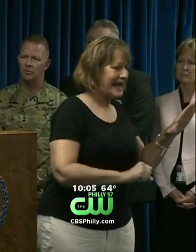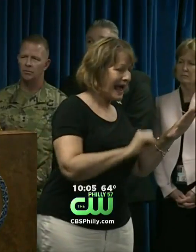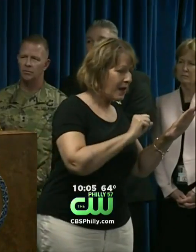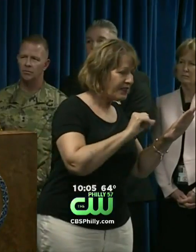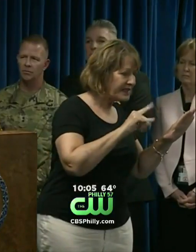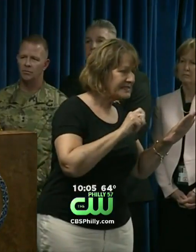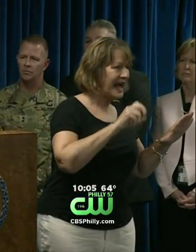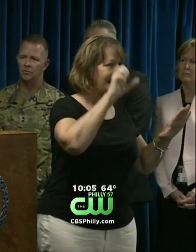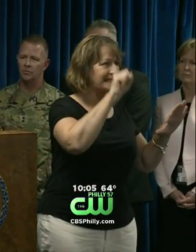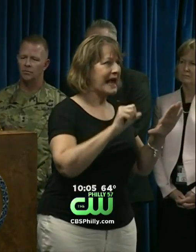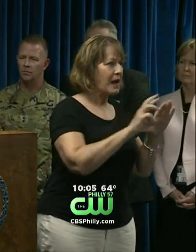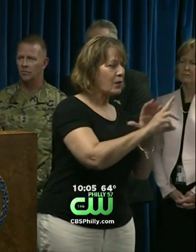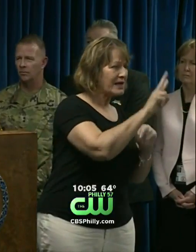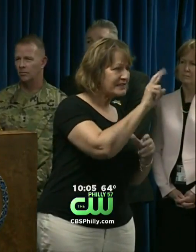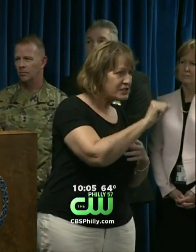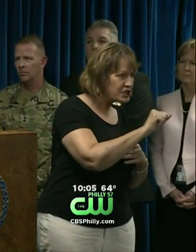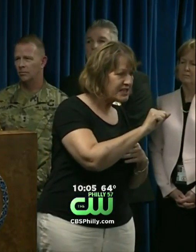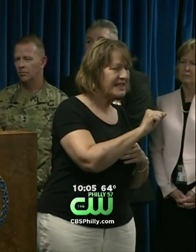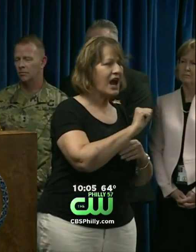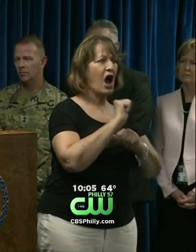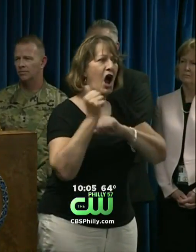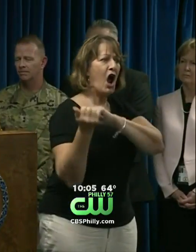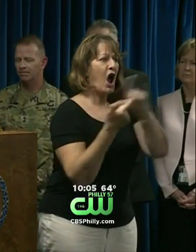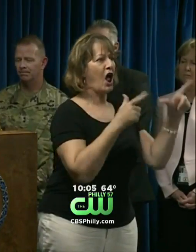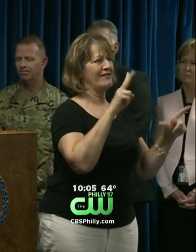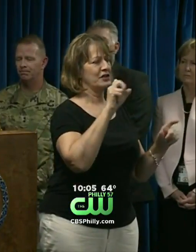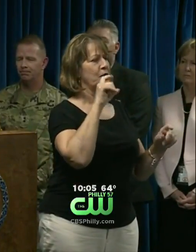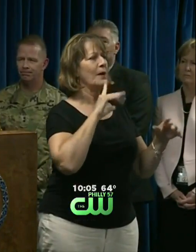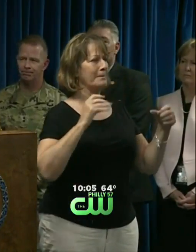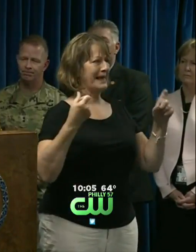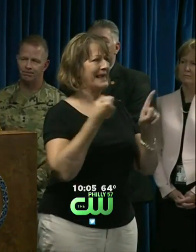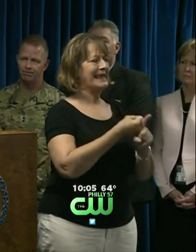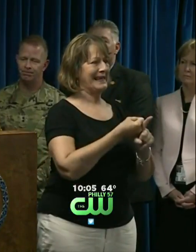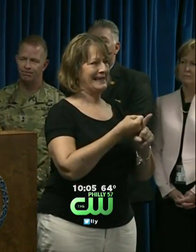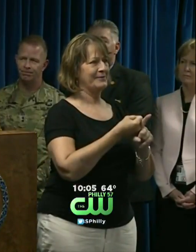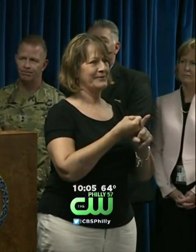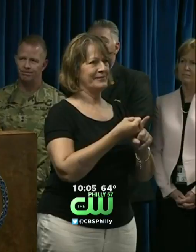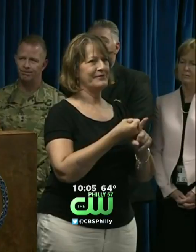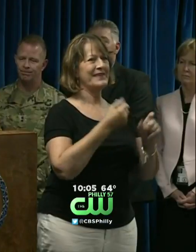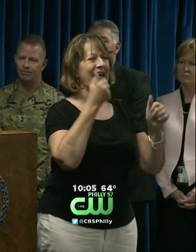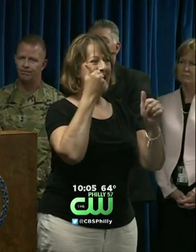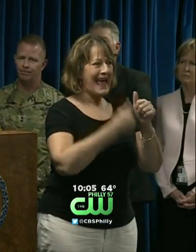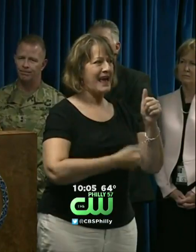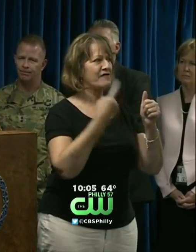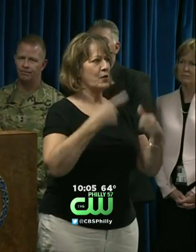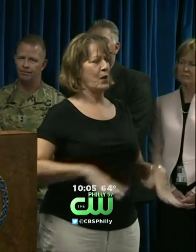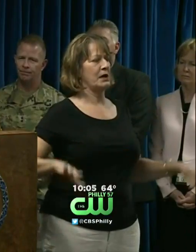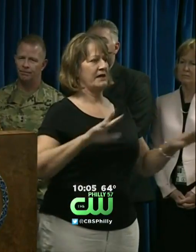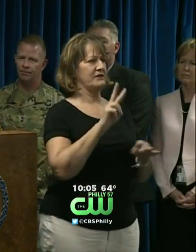AREAS TO BEGIN TOMORROW MORNING EVACUATING. I WANT TO EMPHASIZE IMPACT